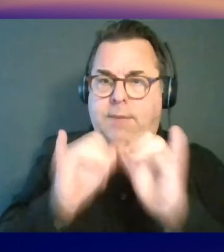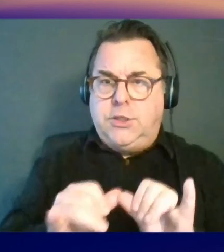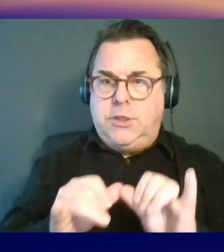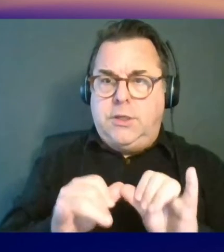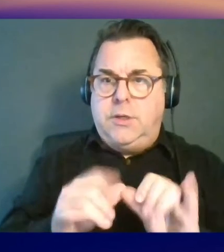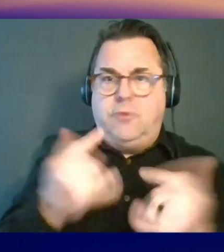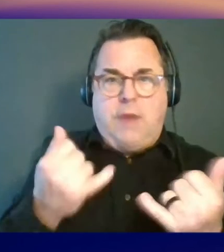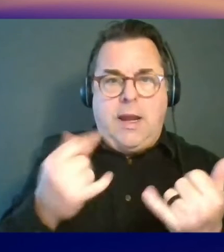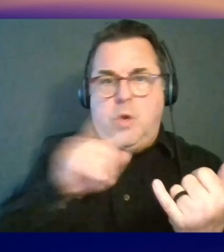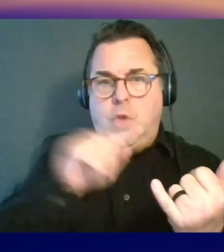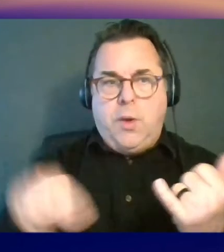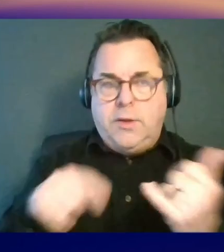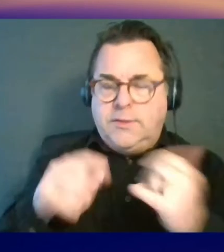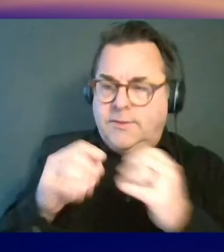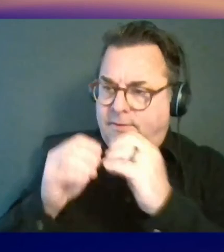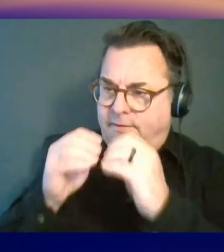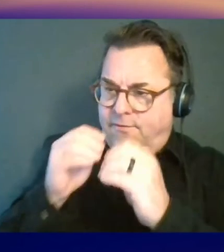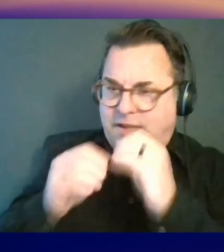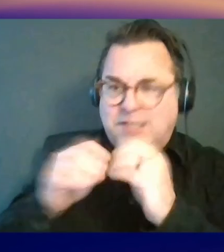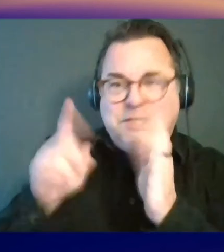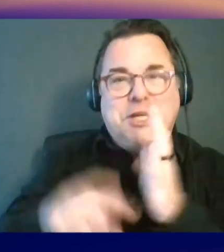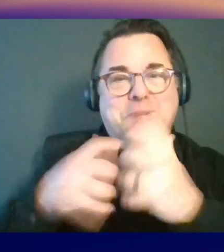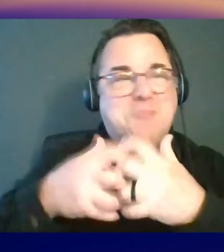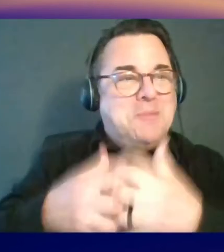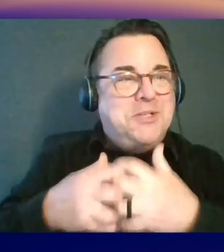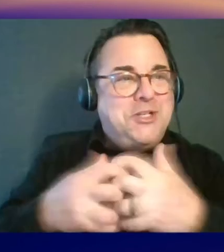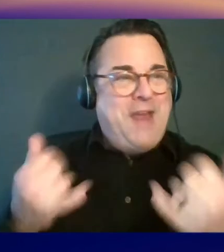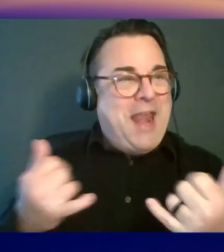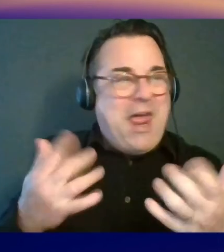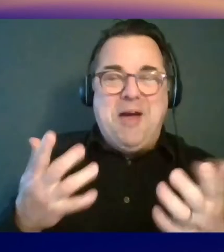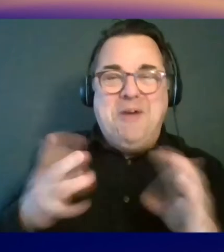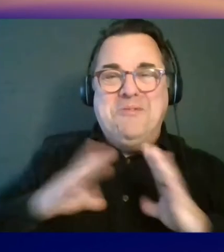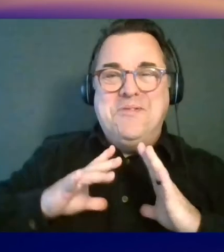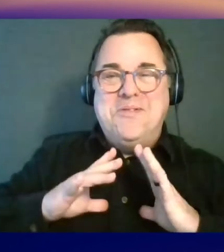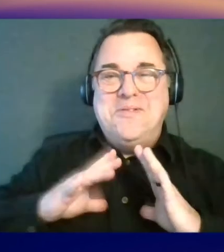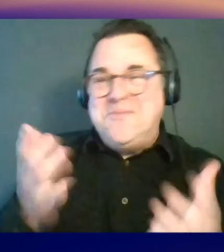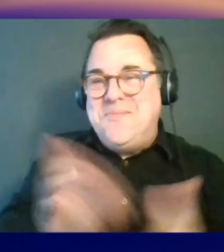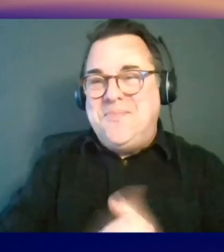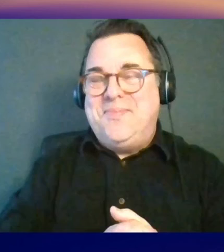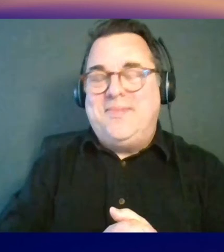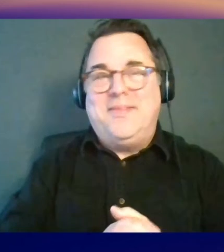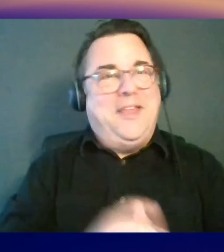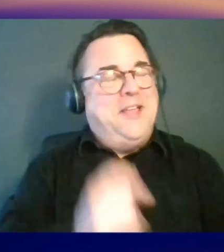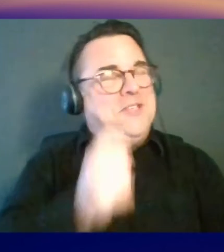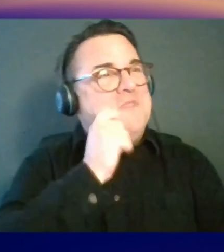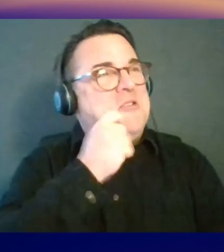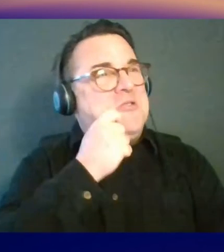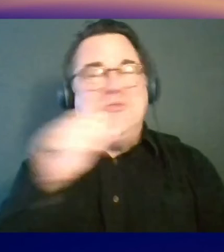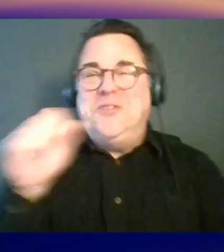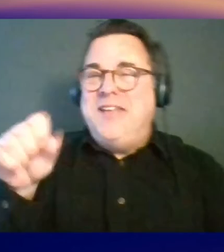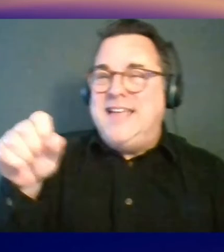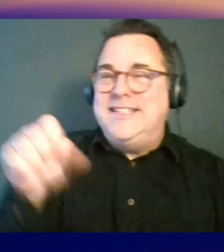and check that machine is that as powerful as that. That's great. - Very good. Yeah. That's cool. Yeah.